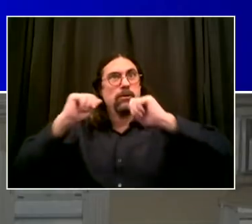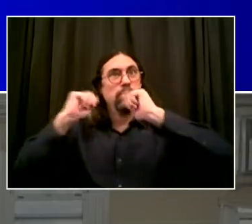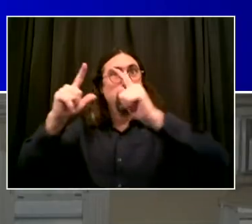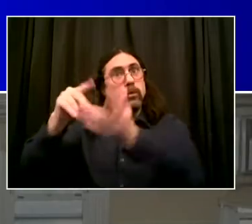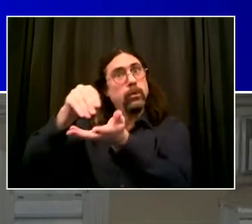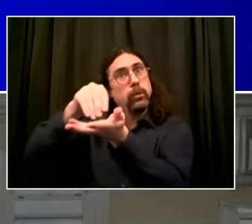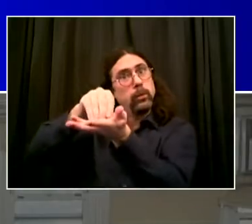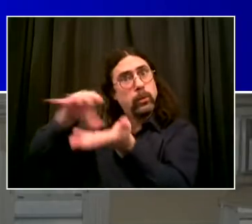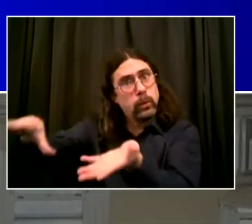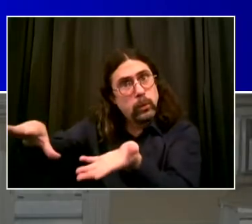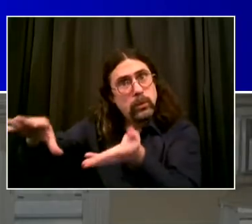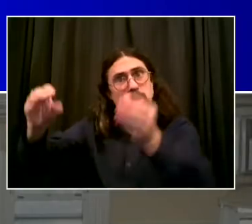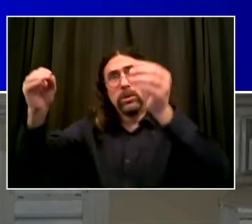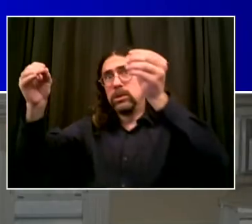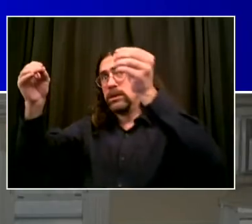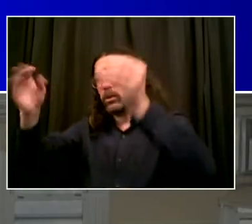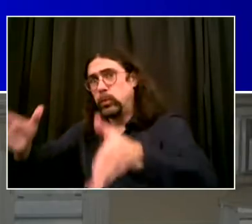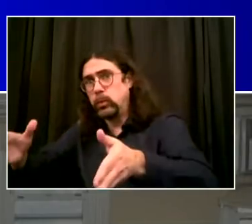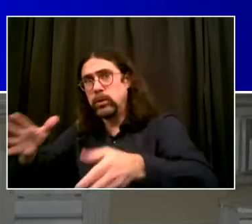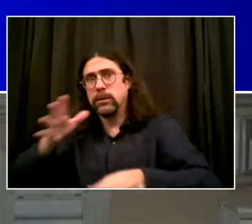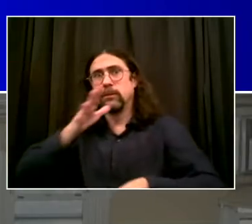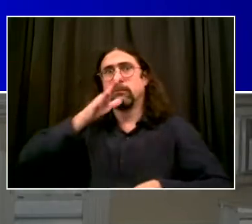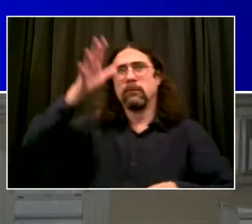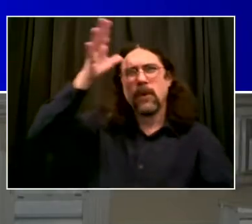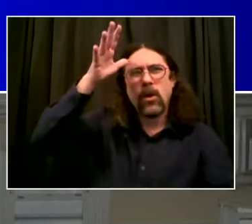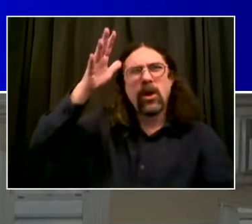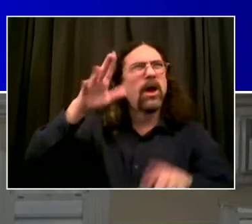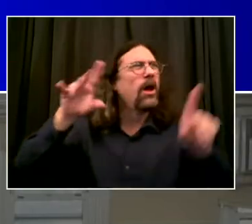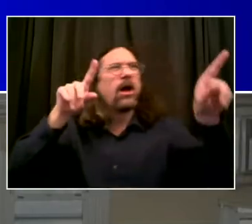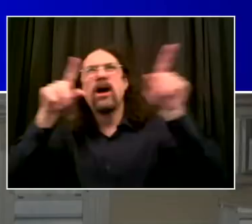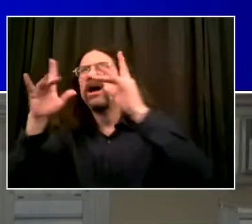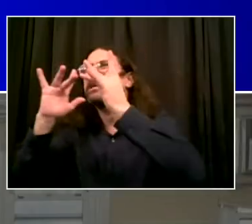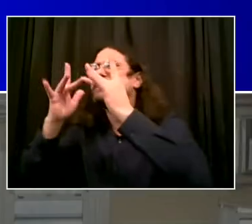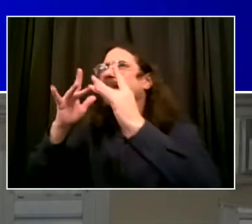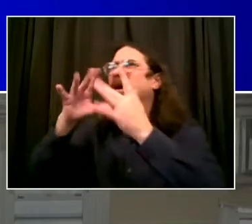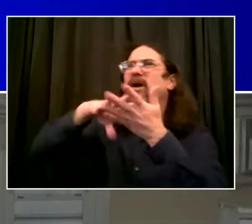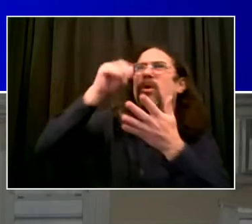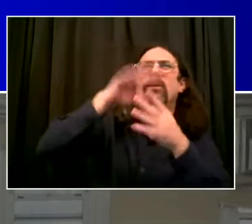CITY SCHOOLS THAT T OHUSUSS E LESSONS AND TOOLS THAT CAN BE SHARED ACROSS THE CITY TO HELP STUDENTS THEIR TEACHERS AND